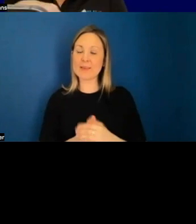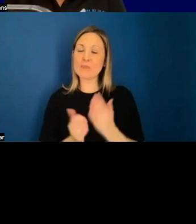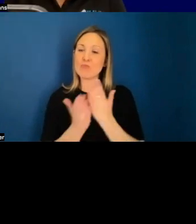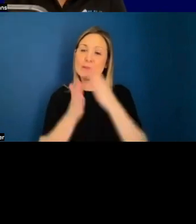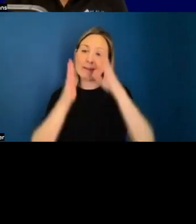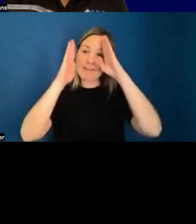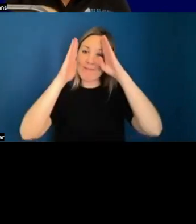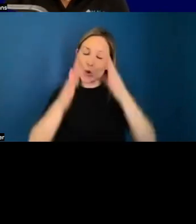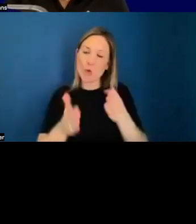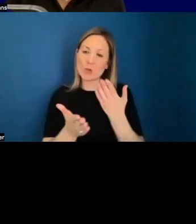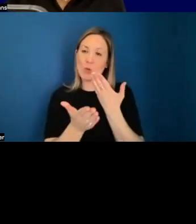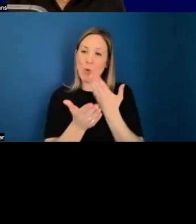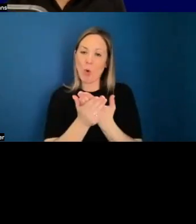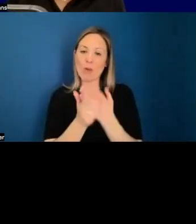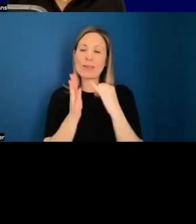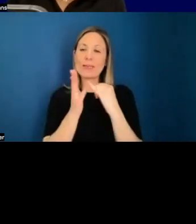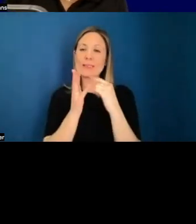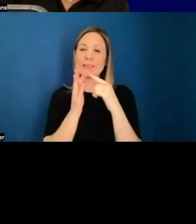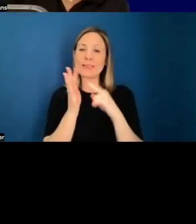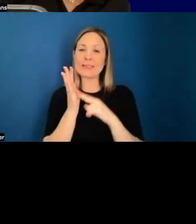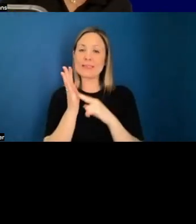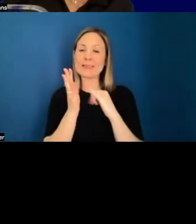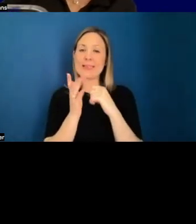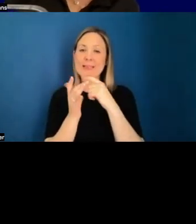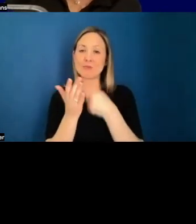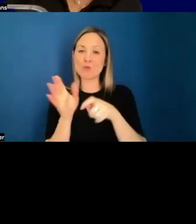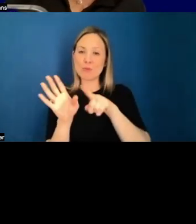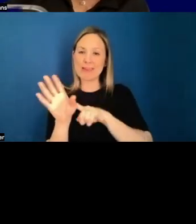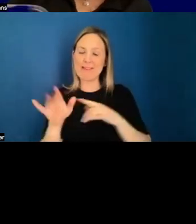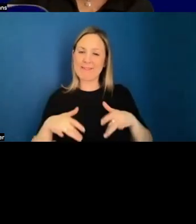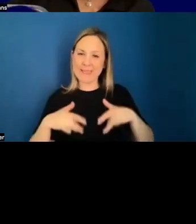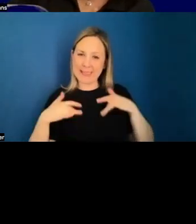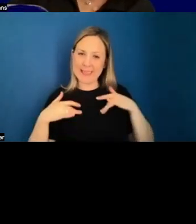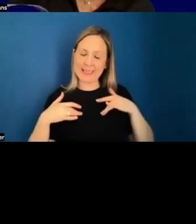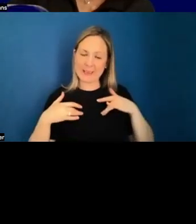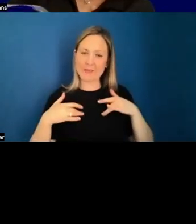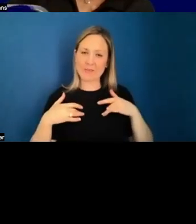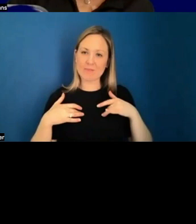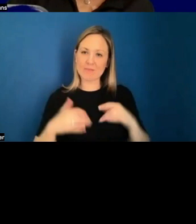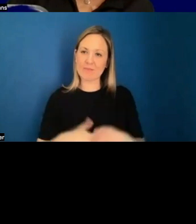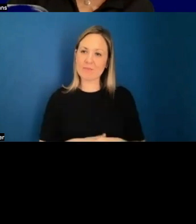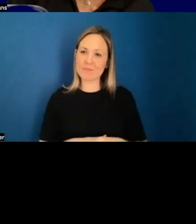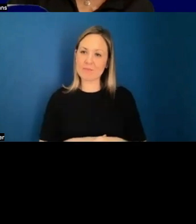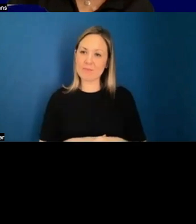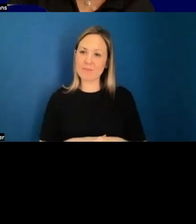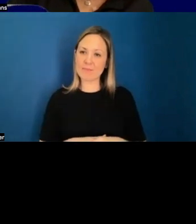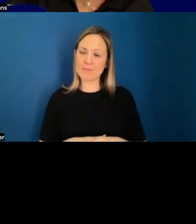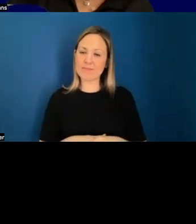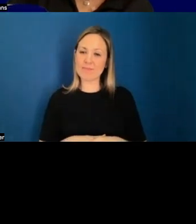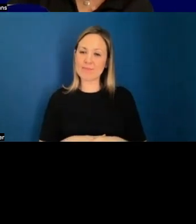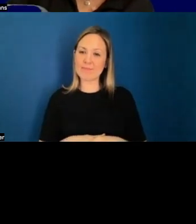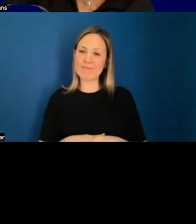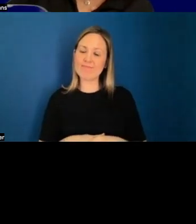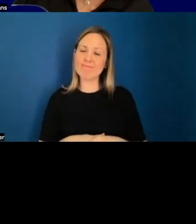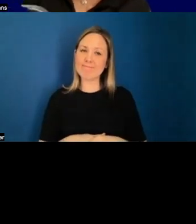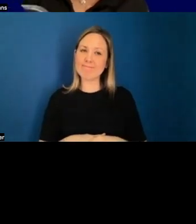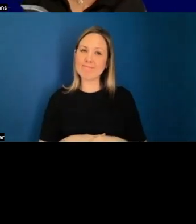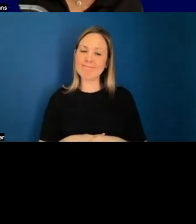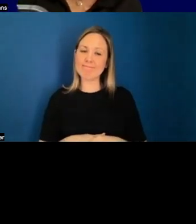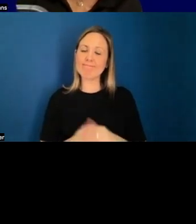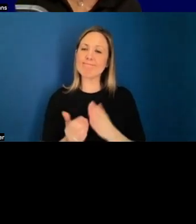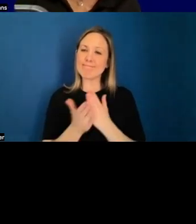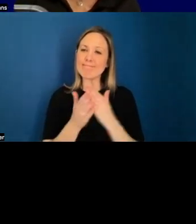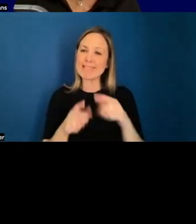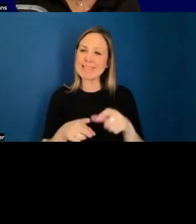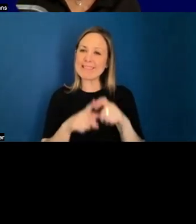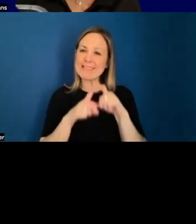those sensory feelings to the individual. It's very difficult and it's a slow process,